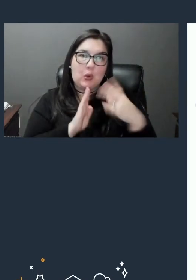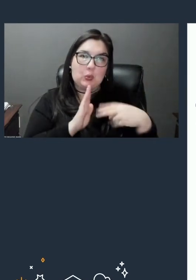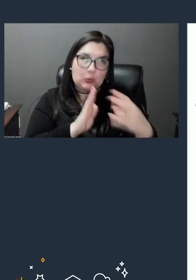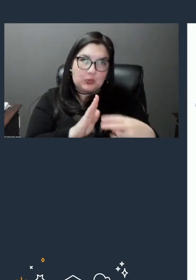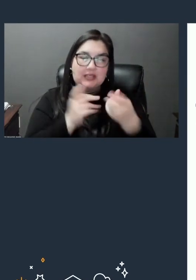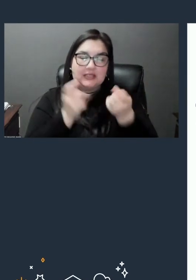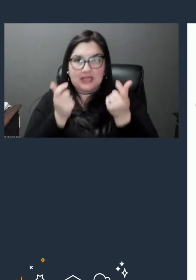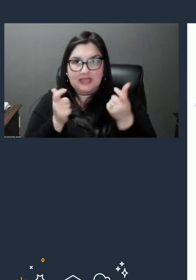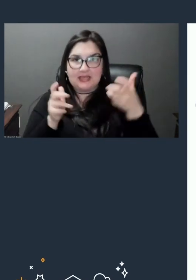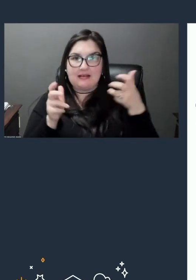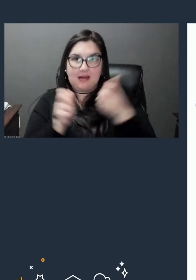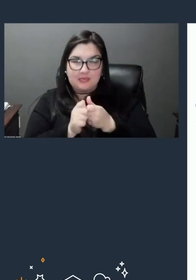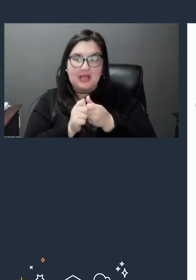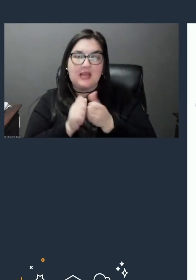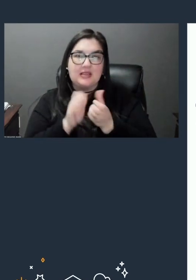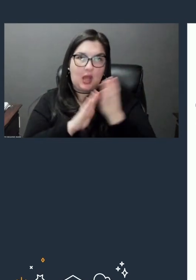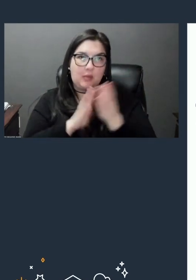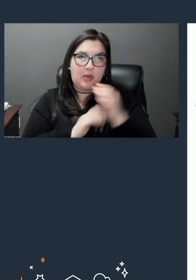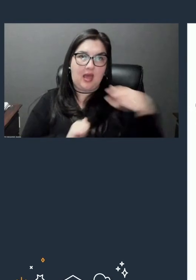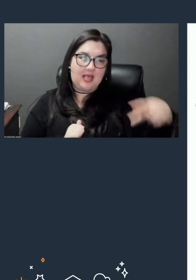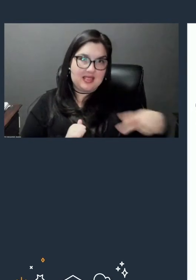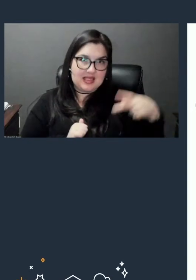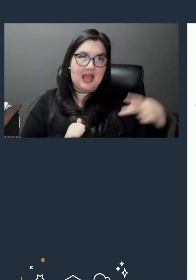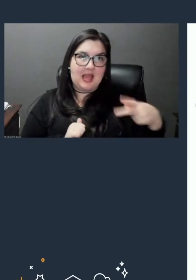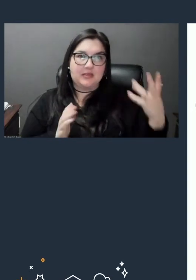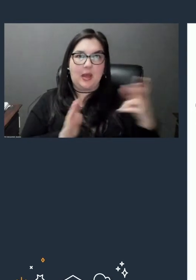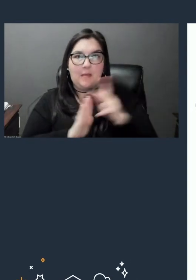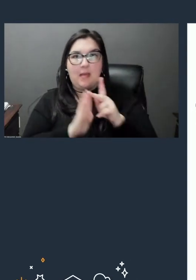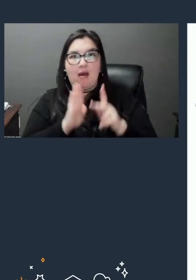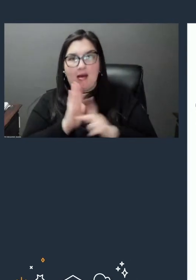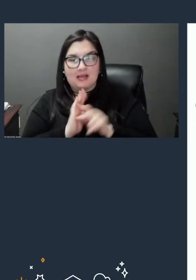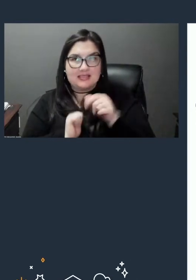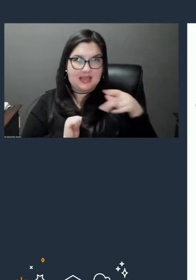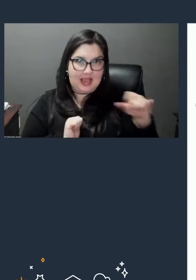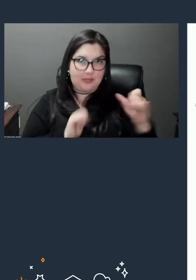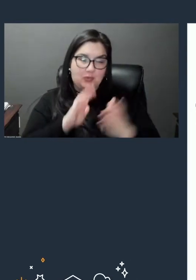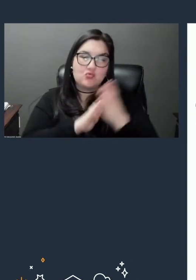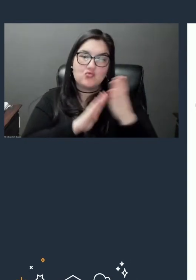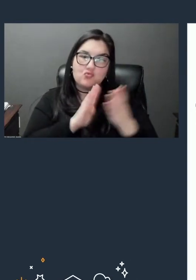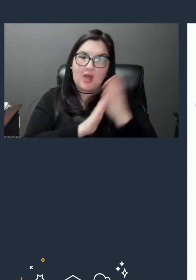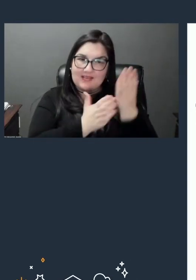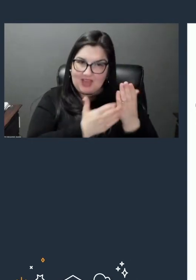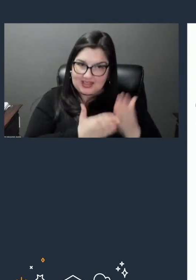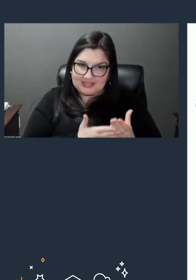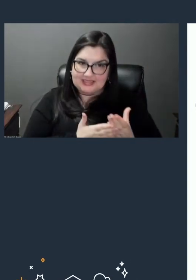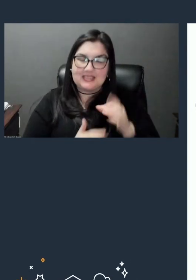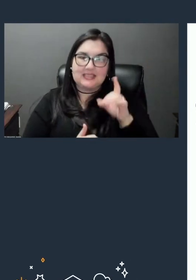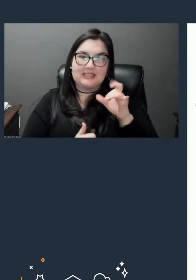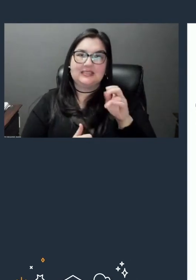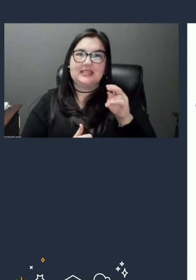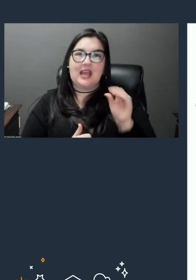A Lambda that's basically a policy API router and validator, and a Dynamo DB table to put an entry